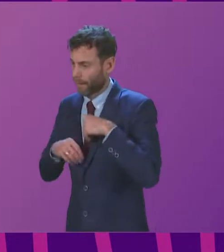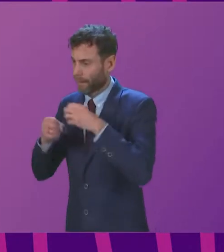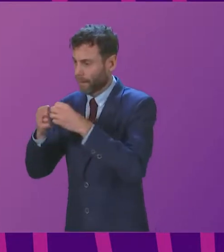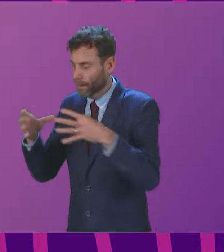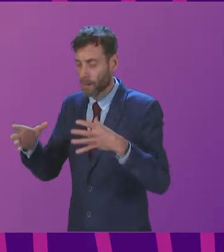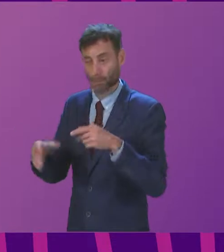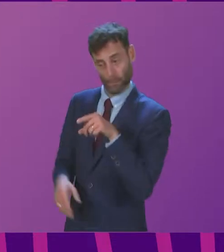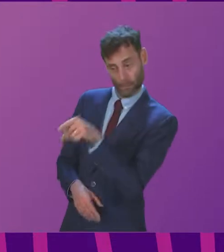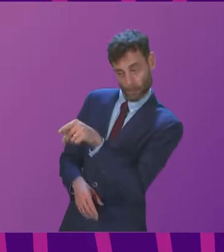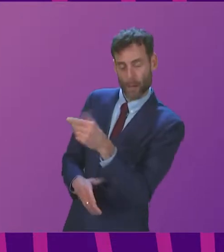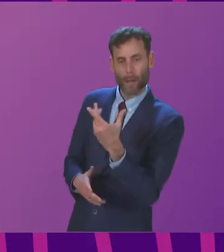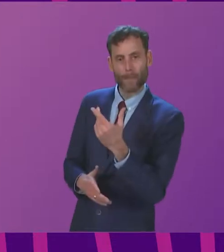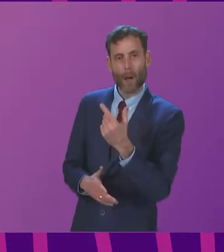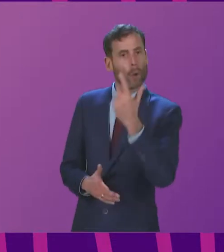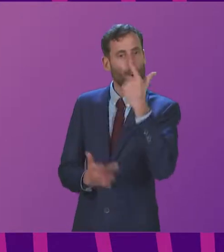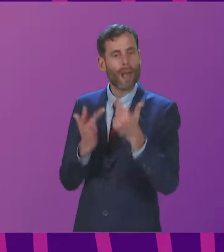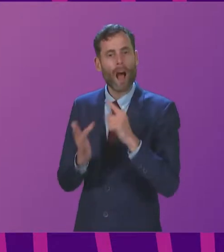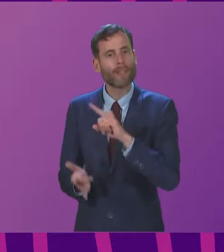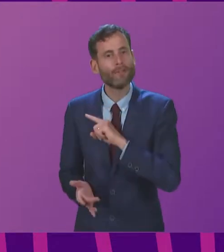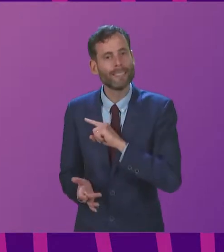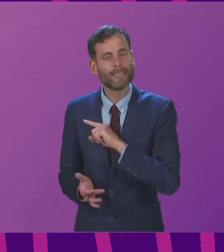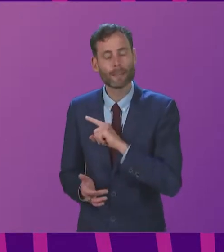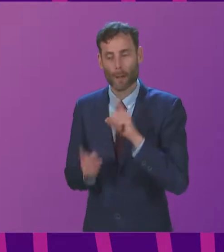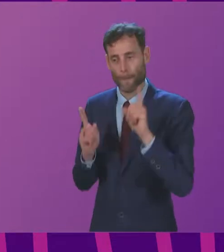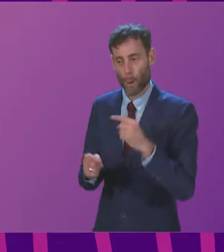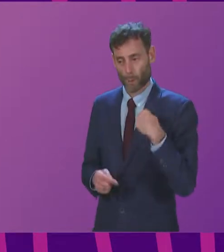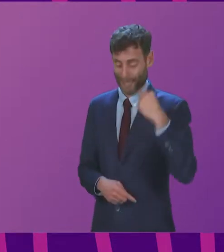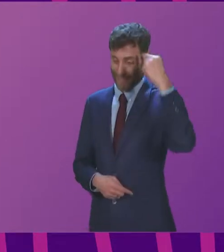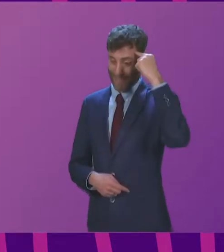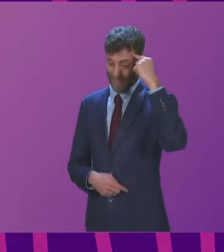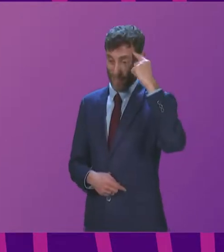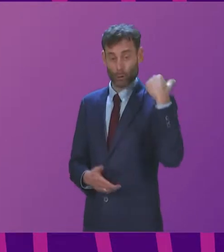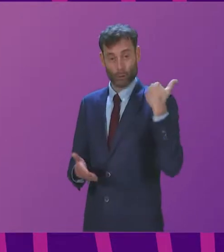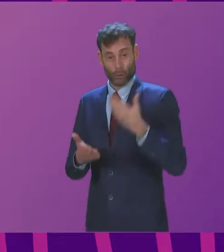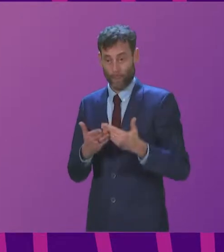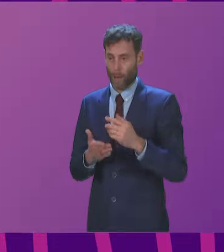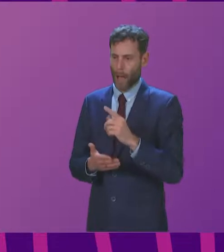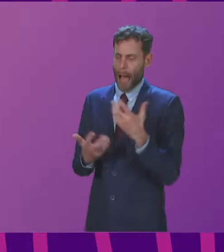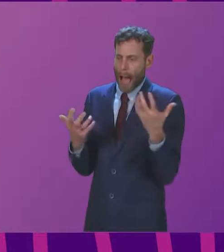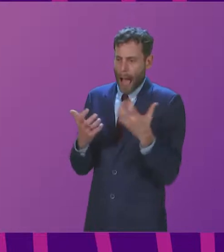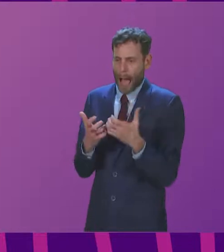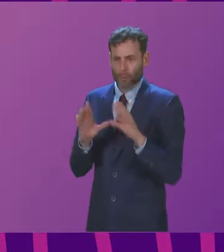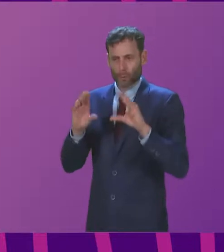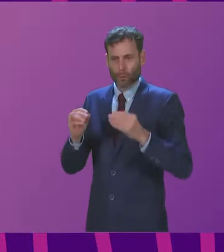about what reduces transmission and what has been proven to be successful in doing that.